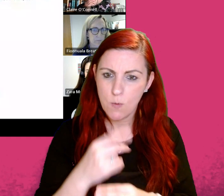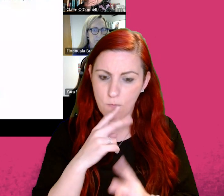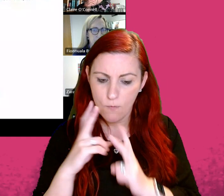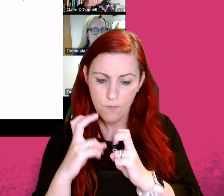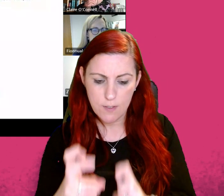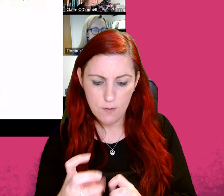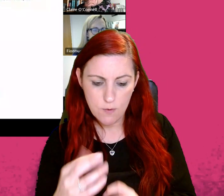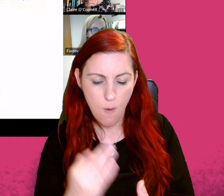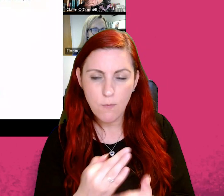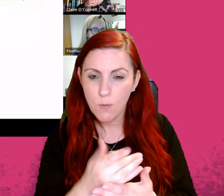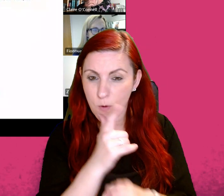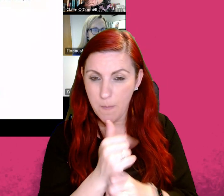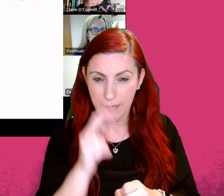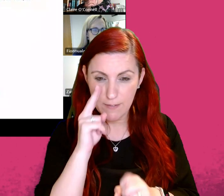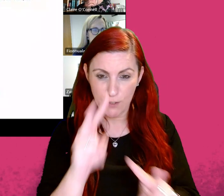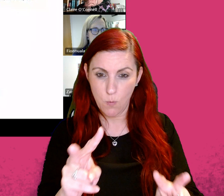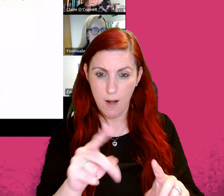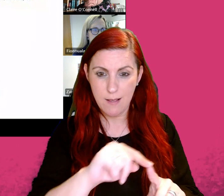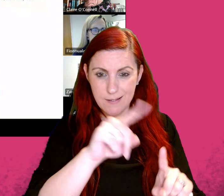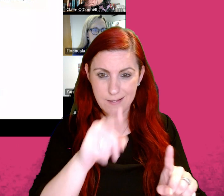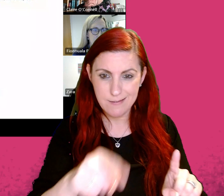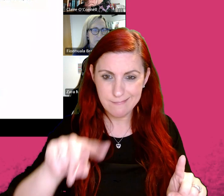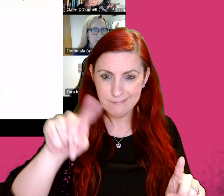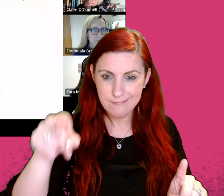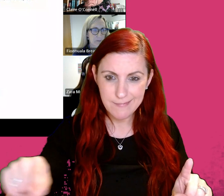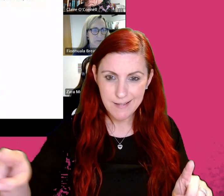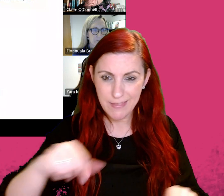cycle which is very nice Circle but I don't know about anyone else's research but mine certainly